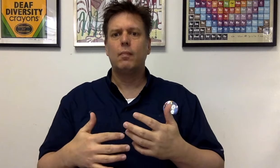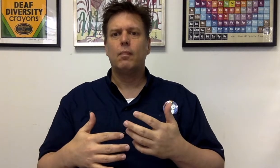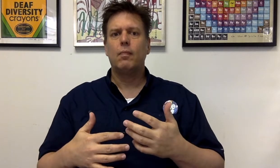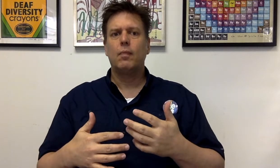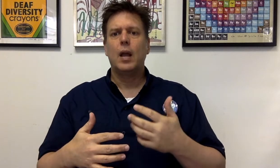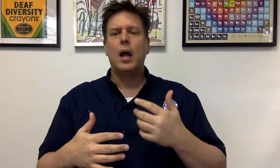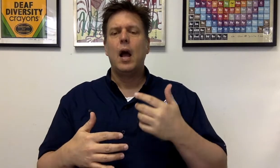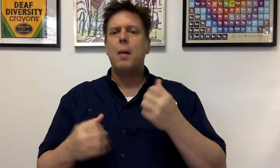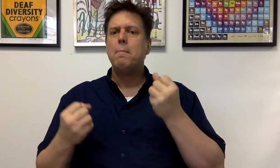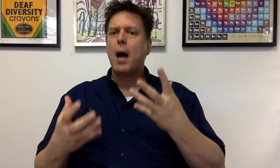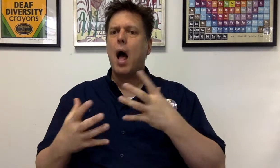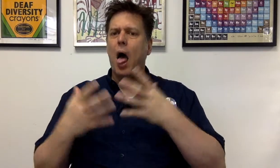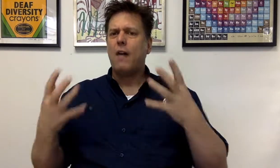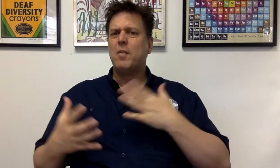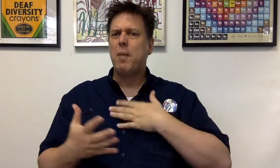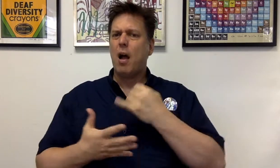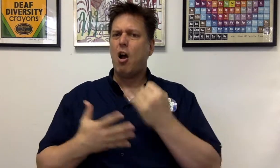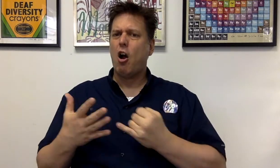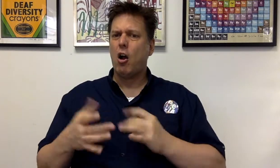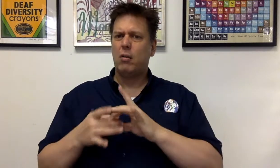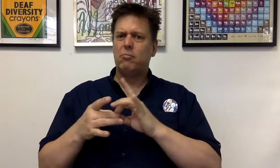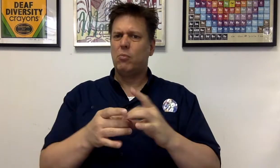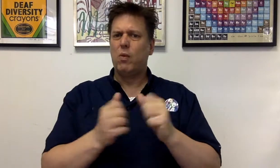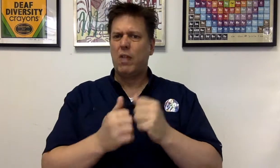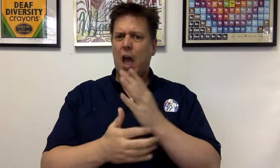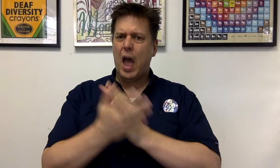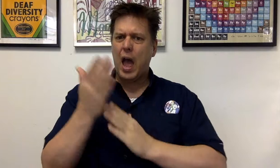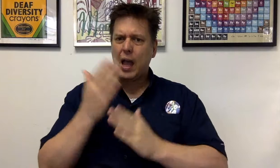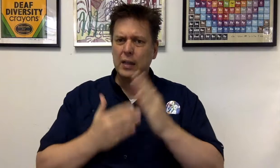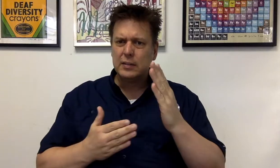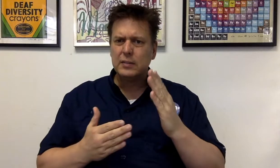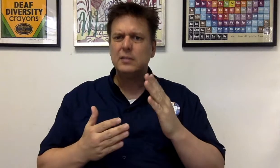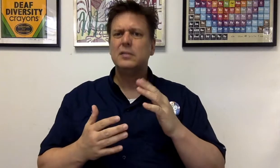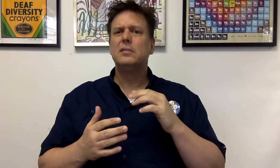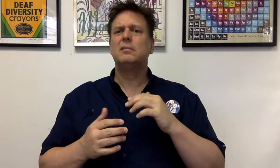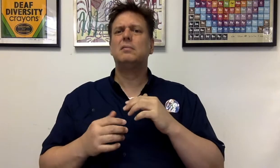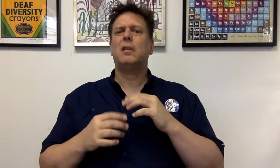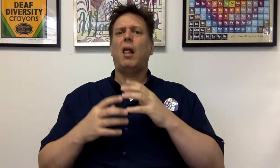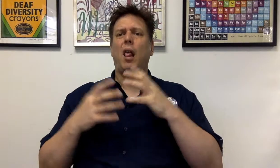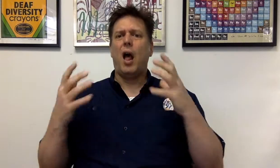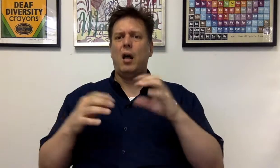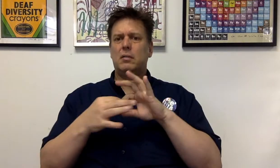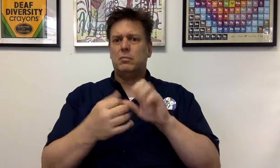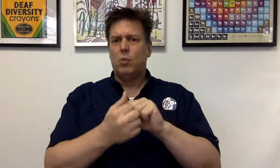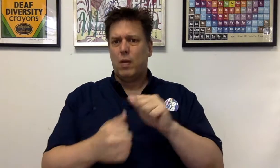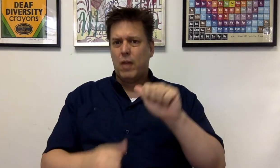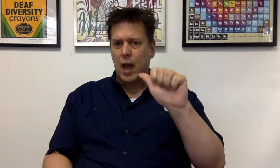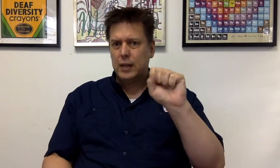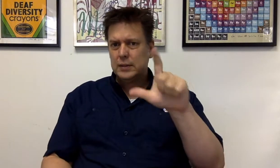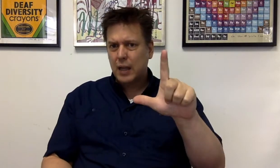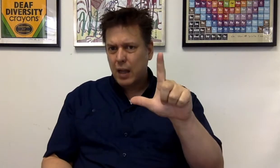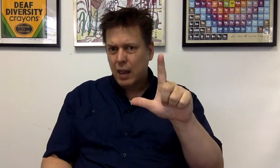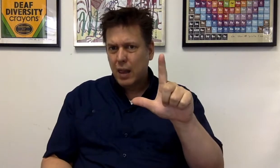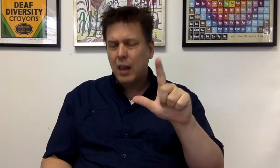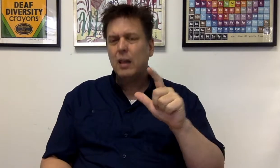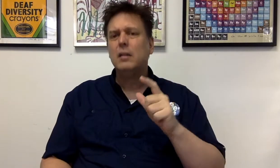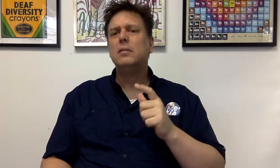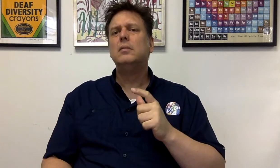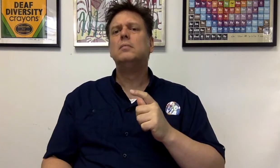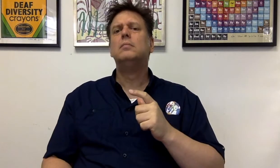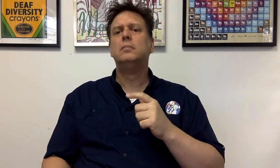and a lot of my art related to hands. A lot of my art related to American Sign